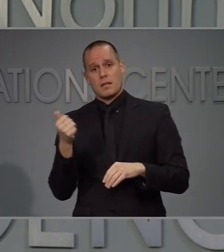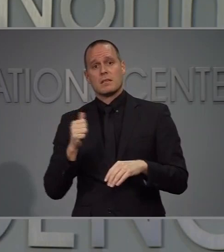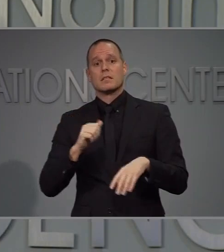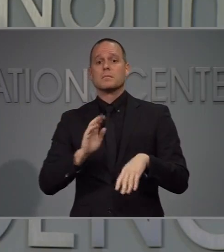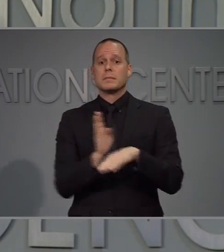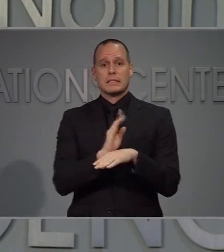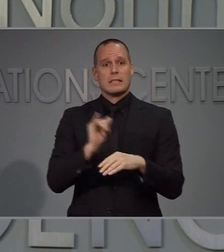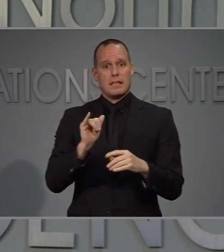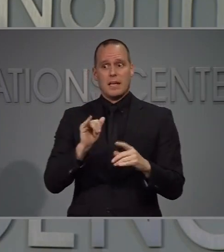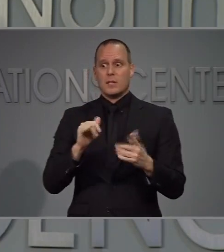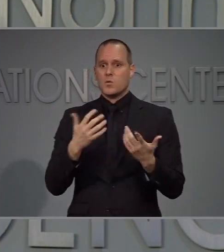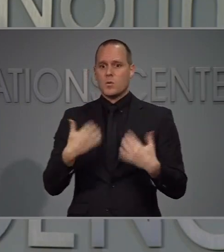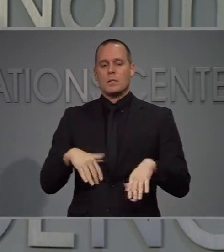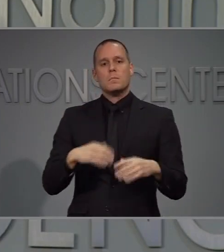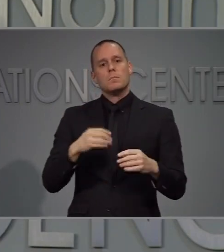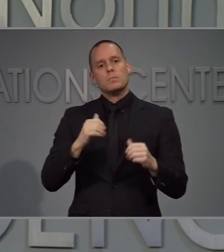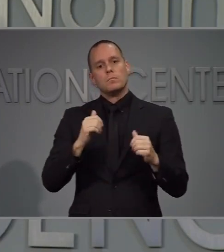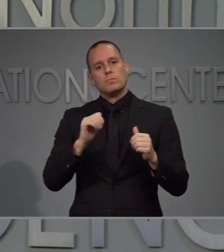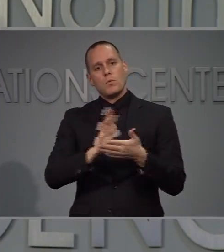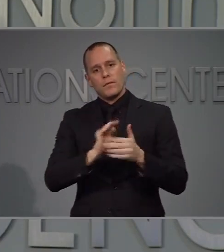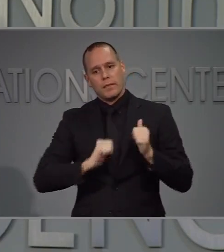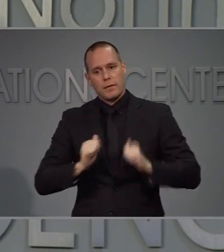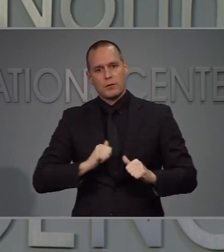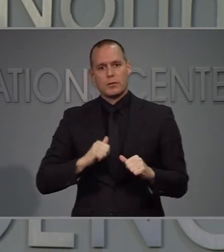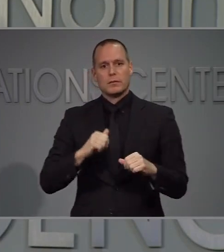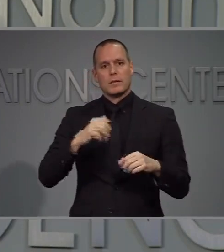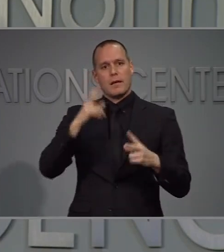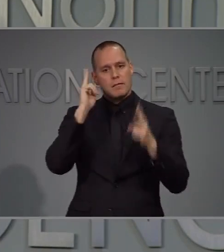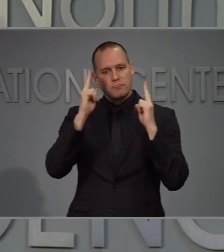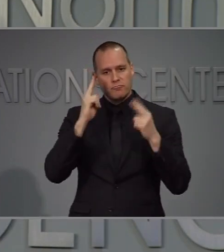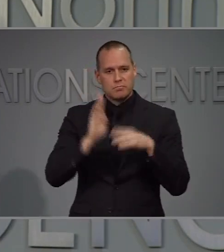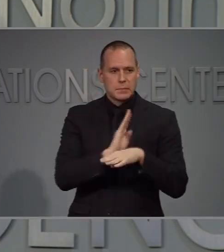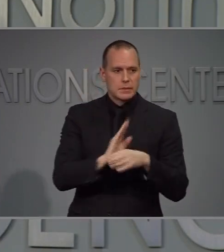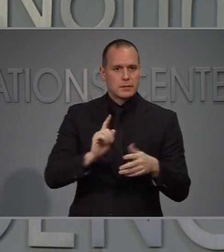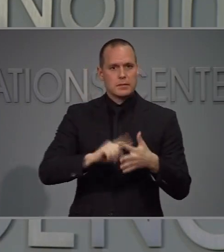CONTINUED CLOSURE OF DINE IN RESTAURANTS AND BARS. AS WELL AS THE SAME